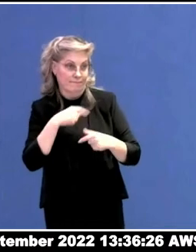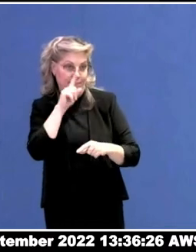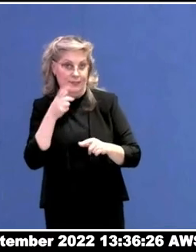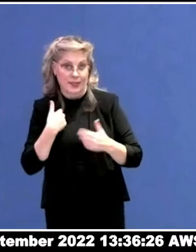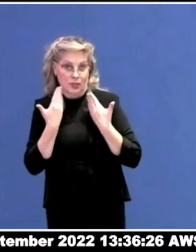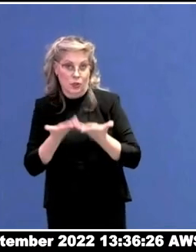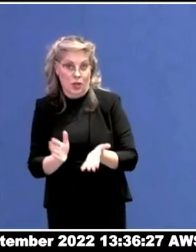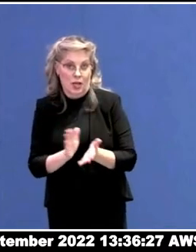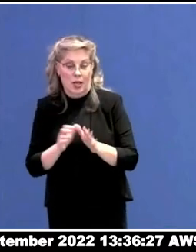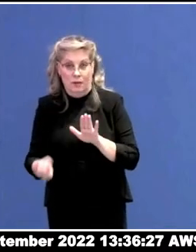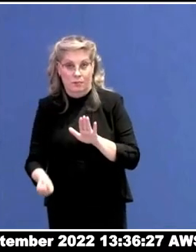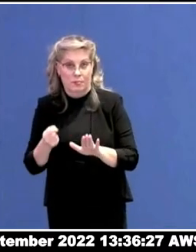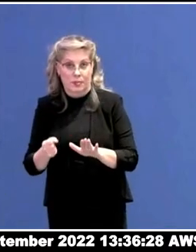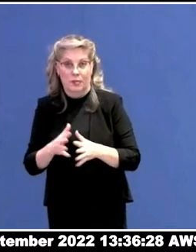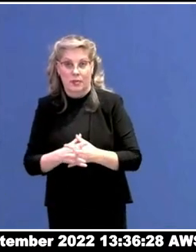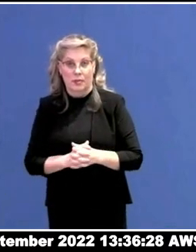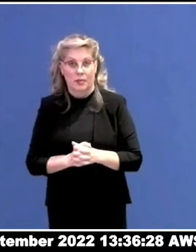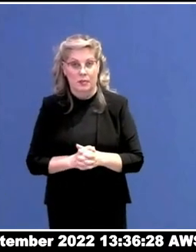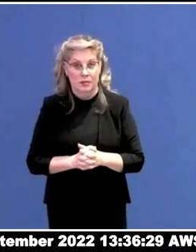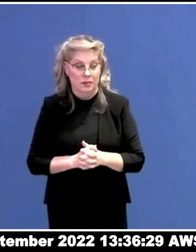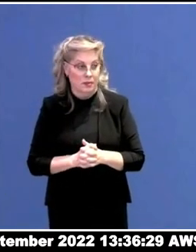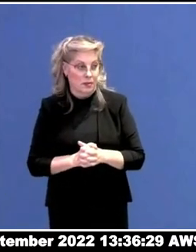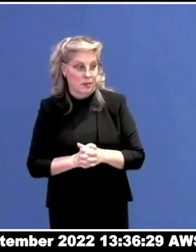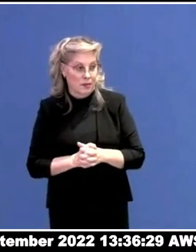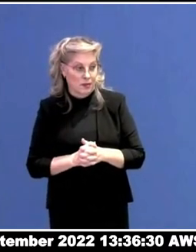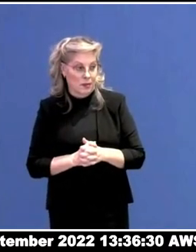I don't know if -- I will try. CHAIR: Mr Griffin is a model and an example to us all.